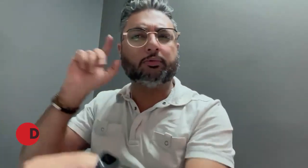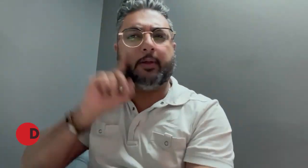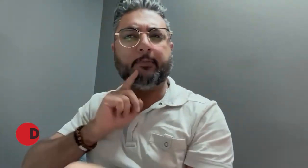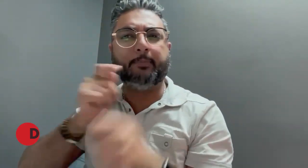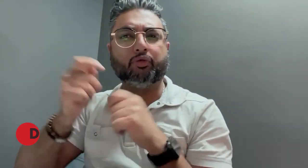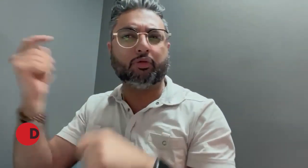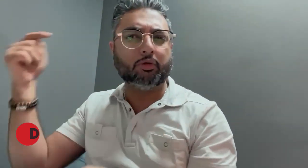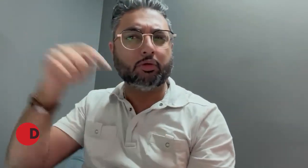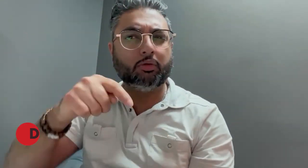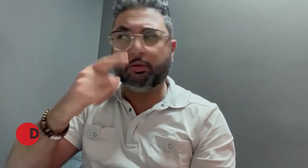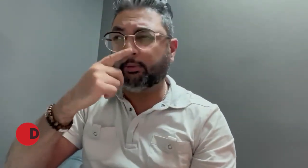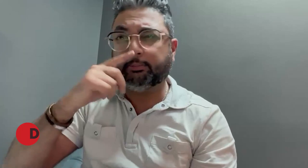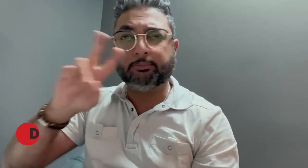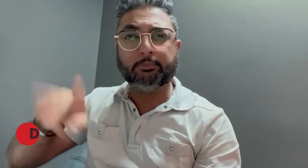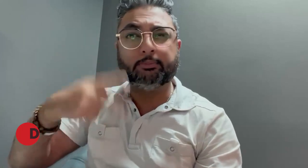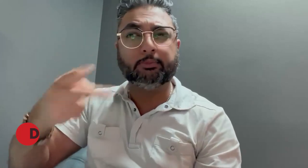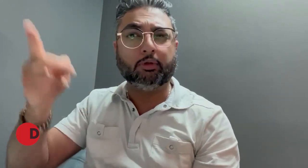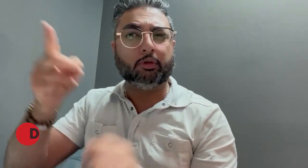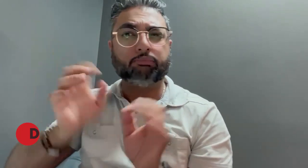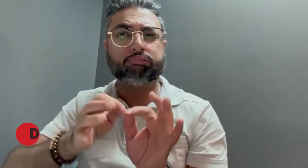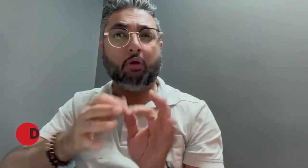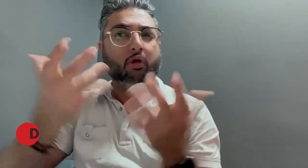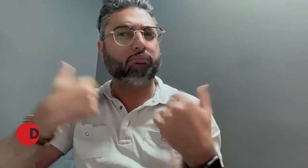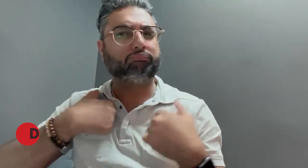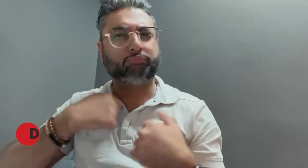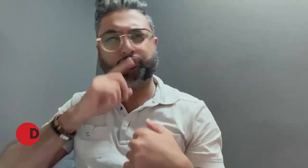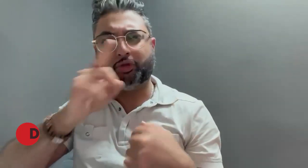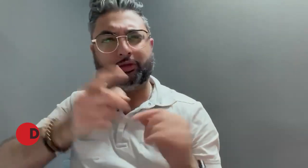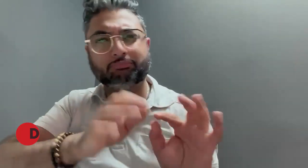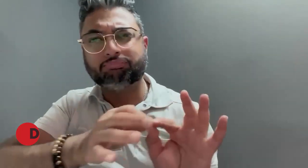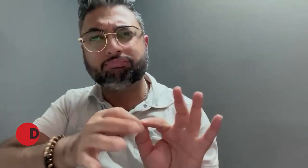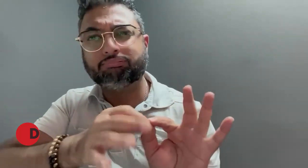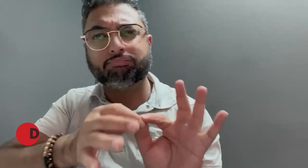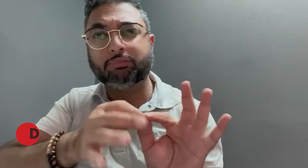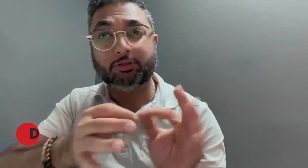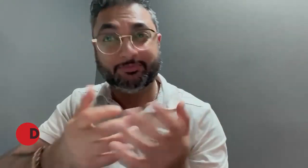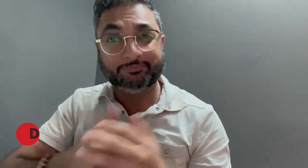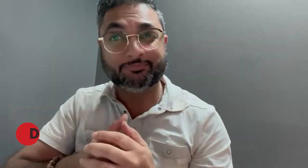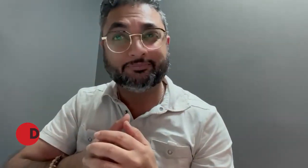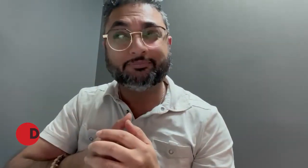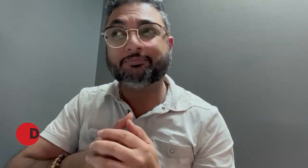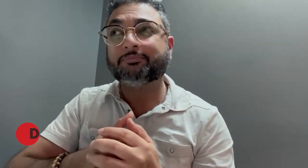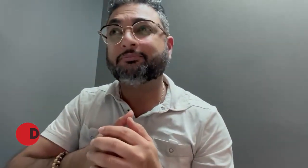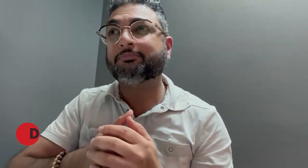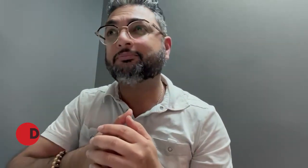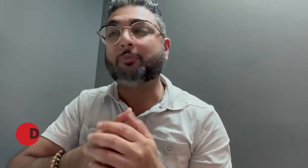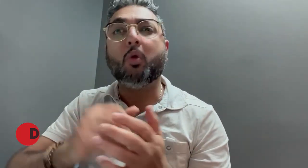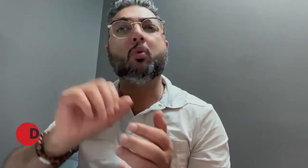calls for the Deaf manager to take over and interpret.